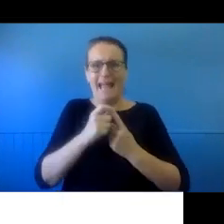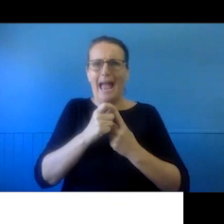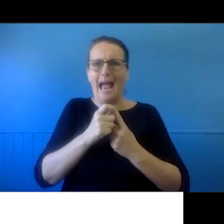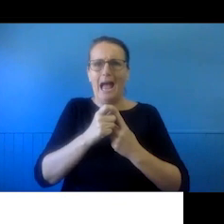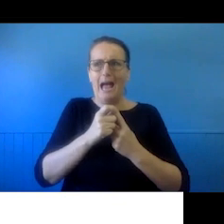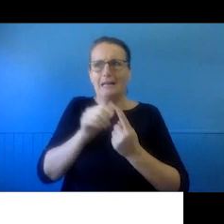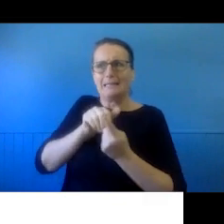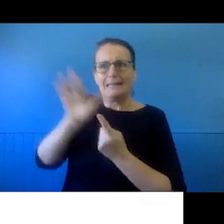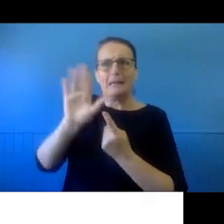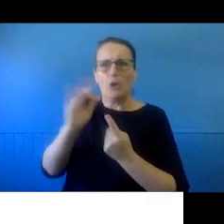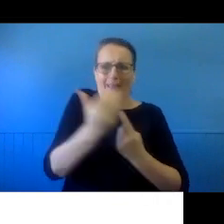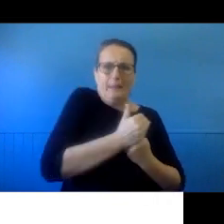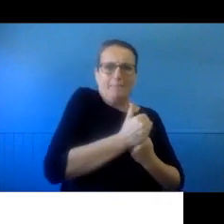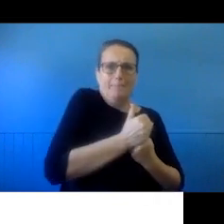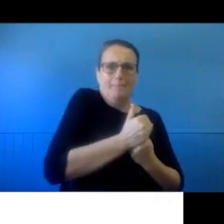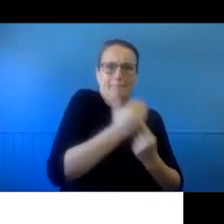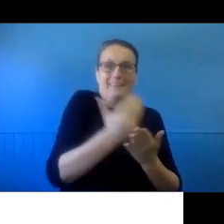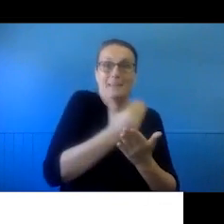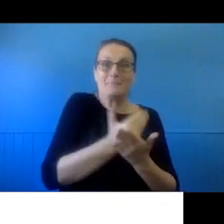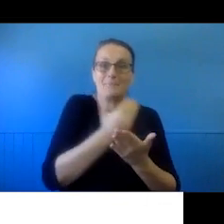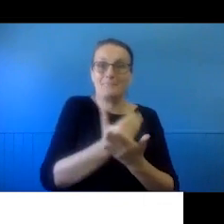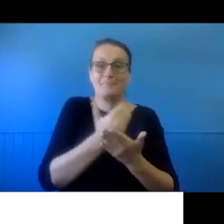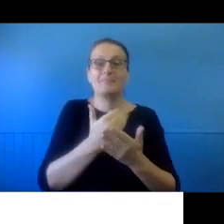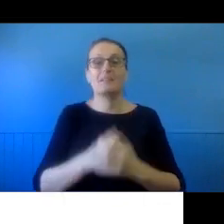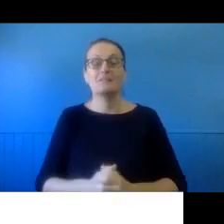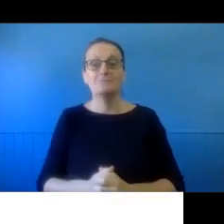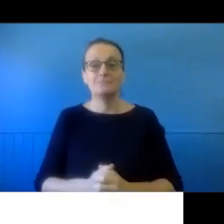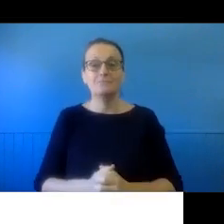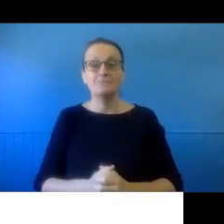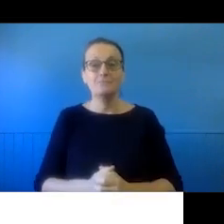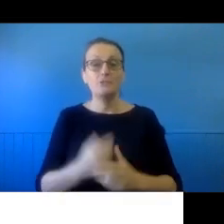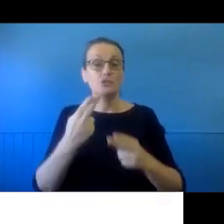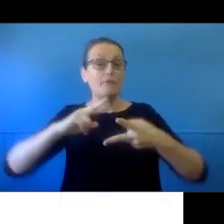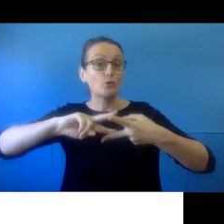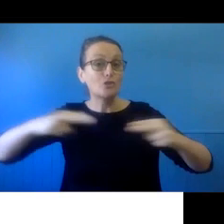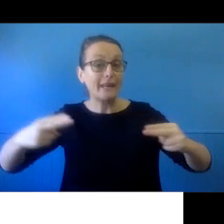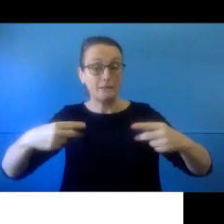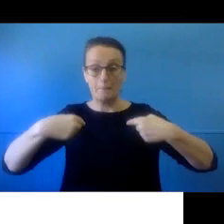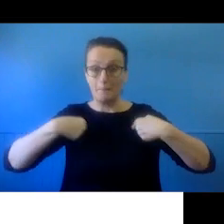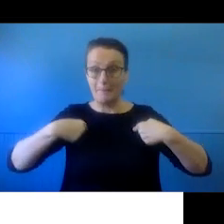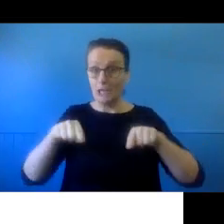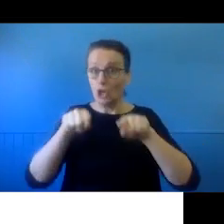go of. Genetically speaking, me, and you, you and I, all of us across